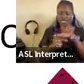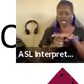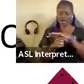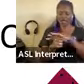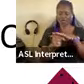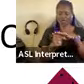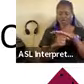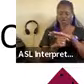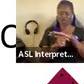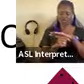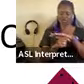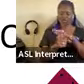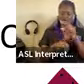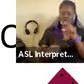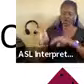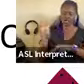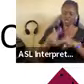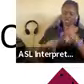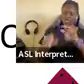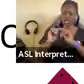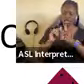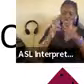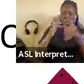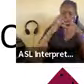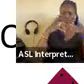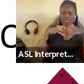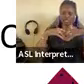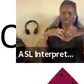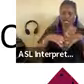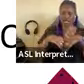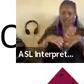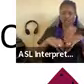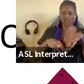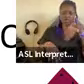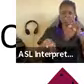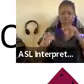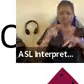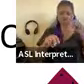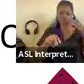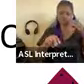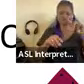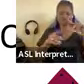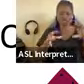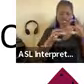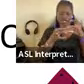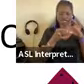silos between our programs and look for connections that naturally exist. For instance, we do work with communities